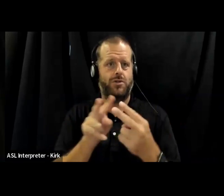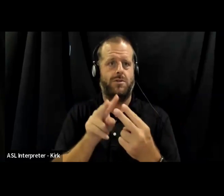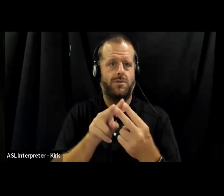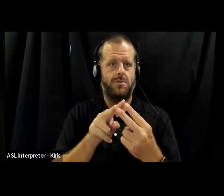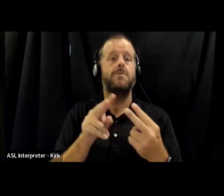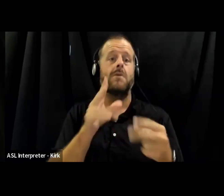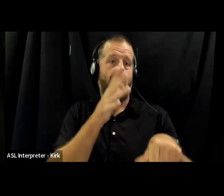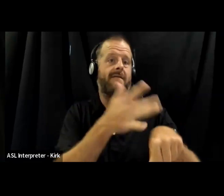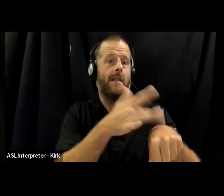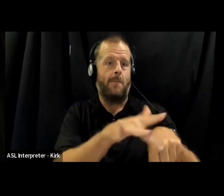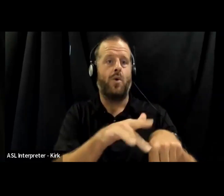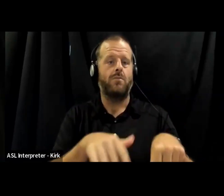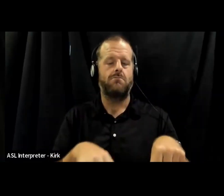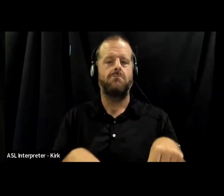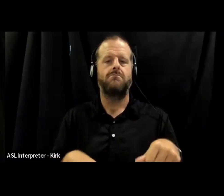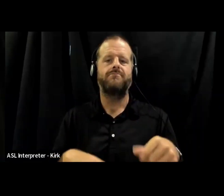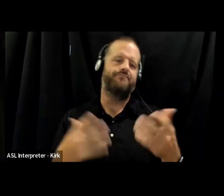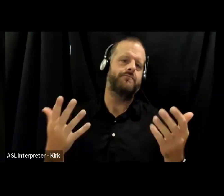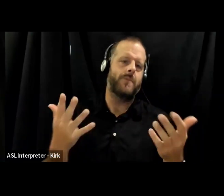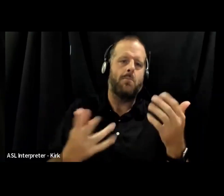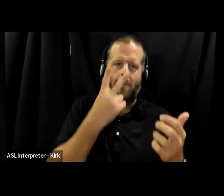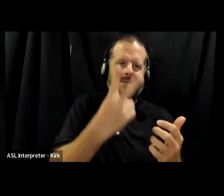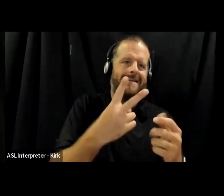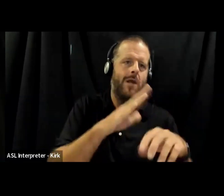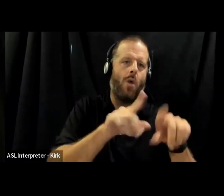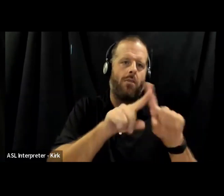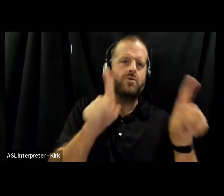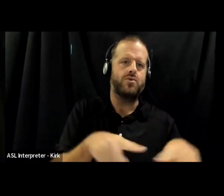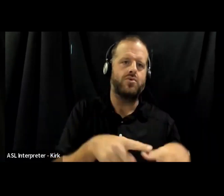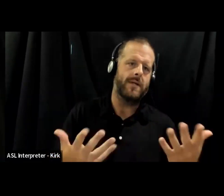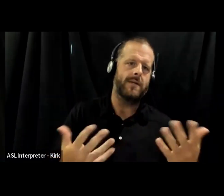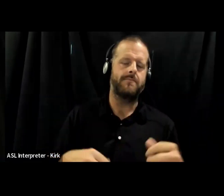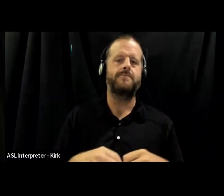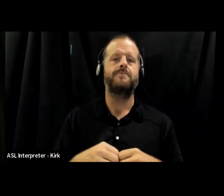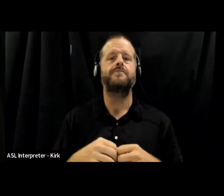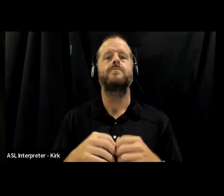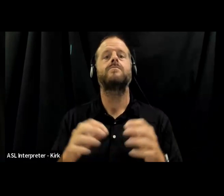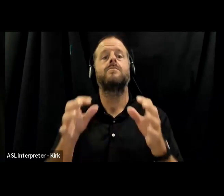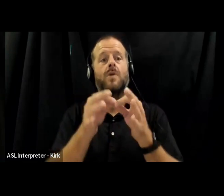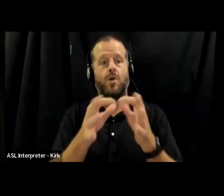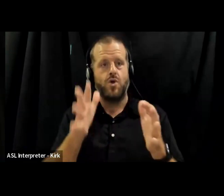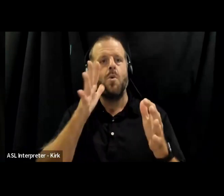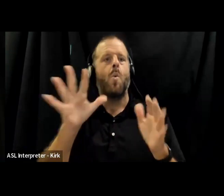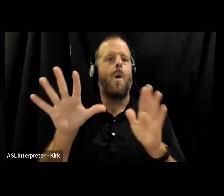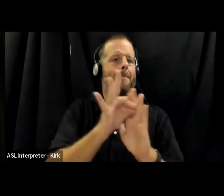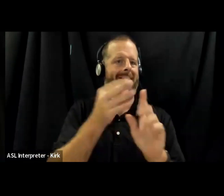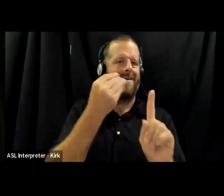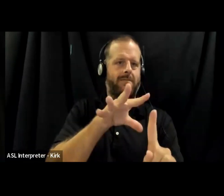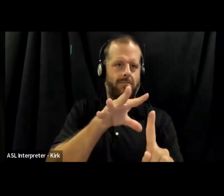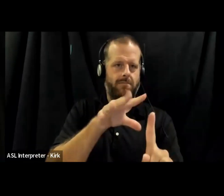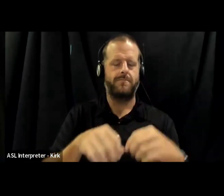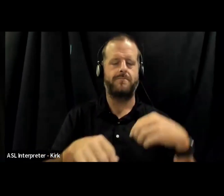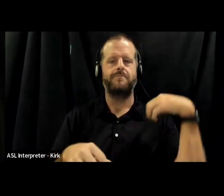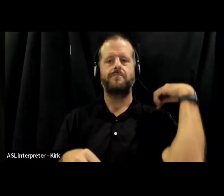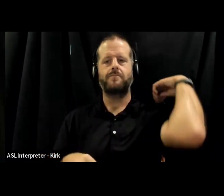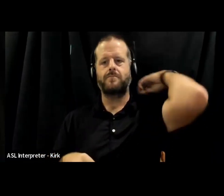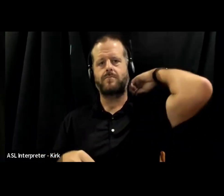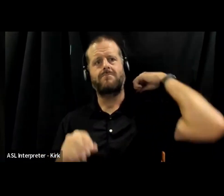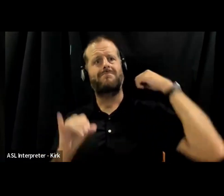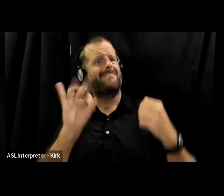available as you could probably see from the screen and the interpreters will be pinned. , if you have any issues,